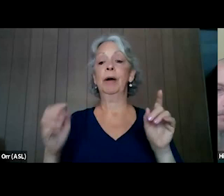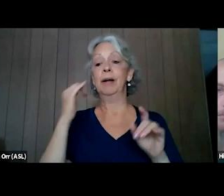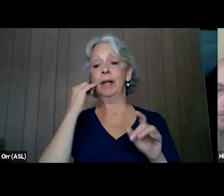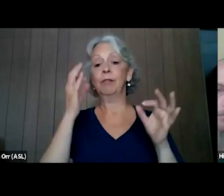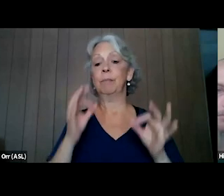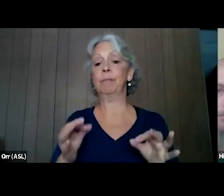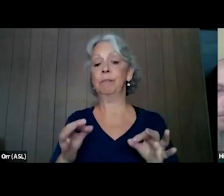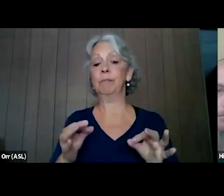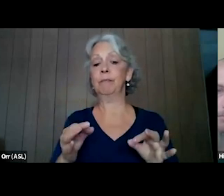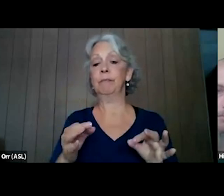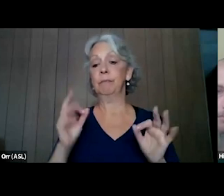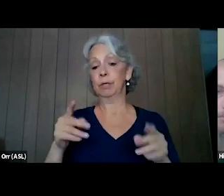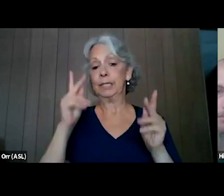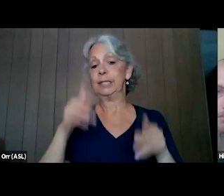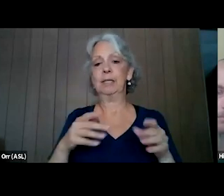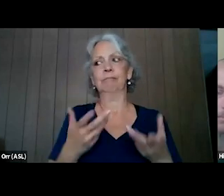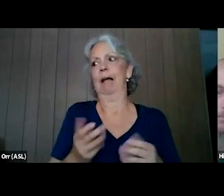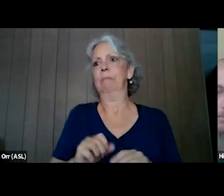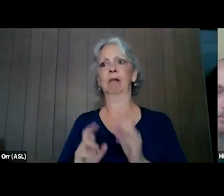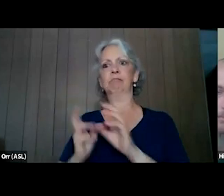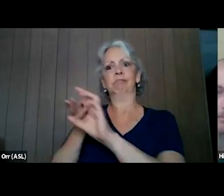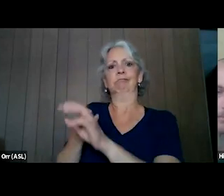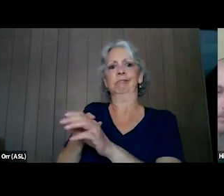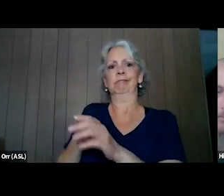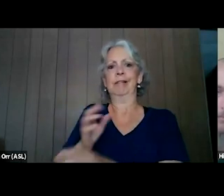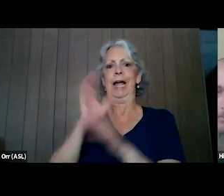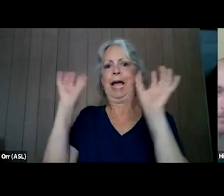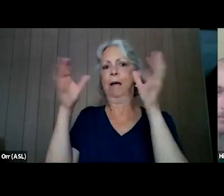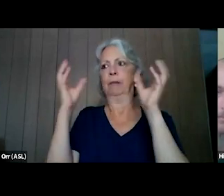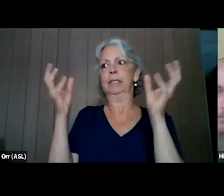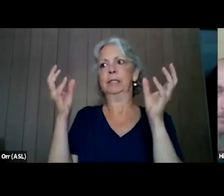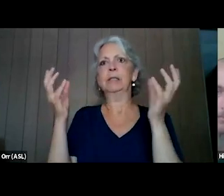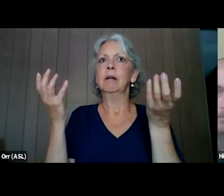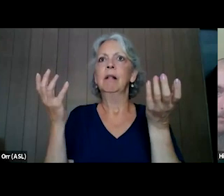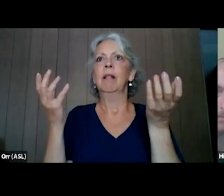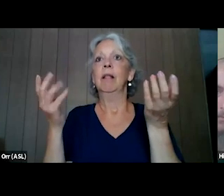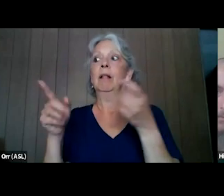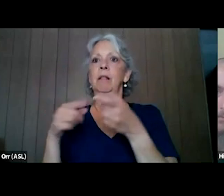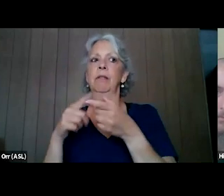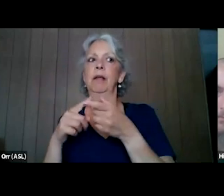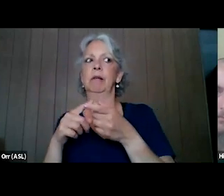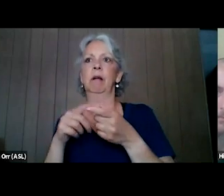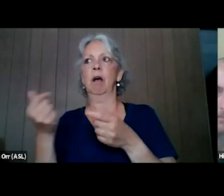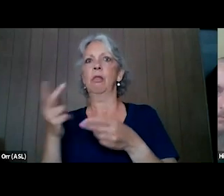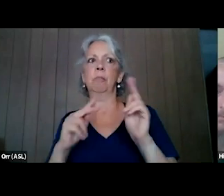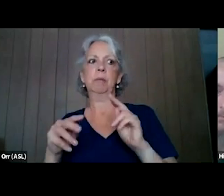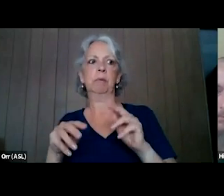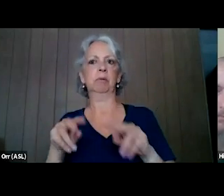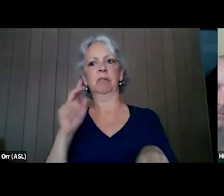that they don't want to go into the ambulance, they are now kind of then branded by these people that like maybe they don't care about their health. And I think that that's another myth